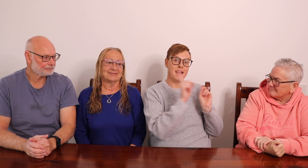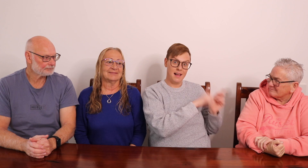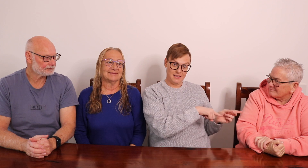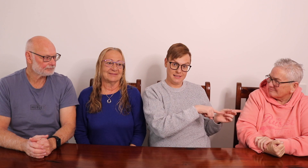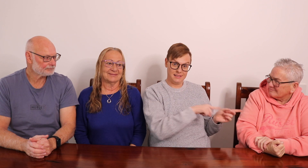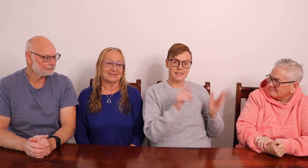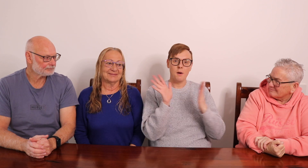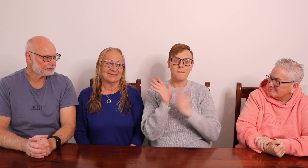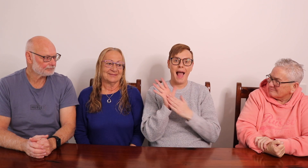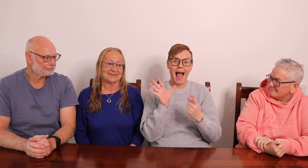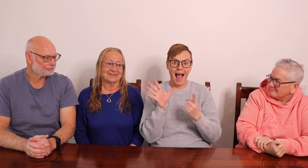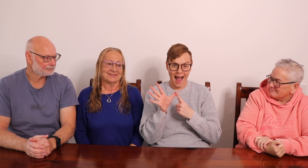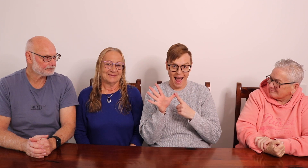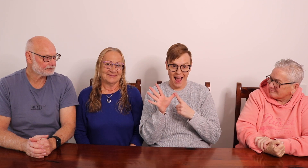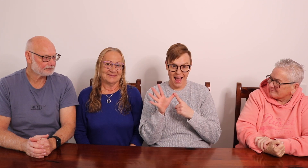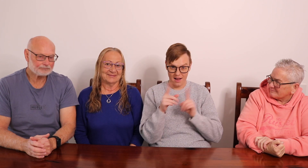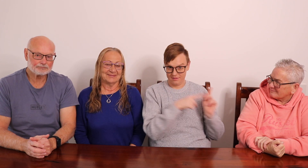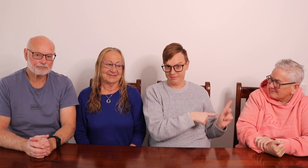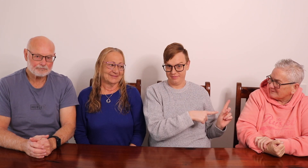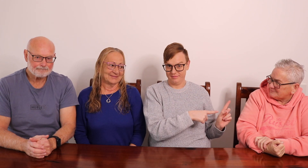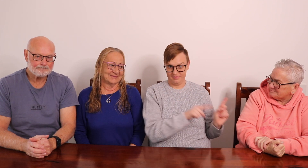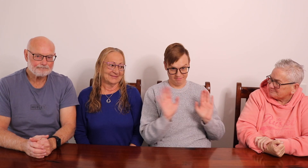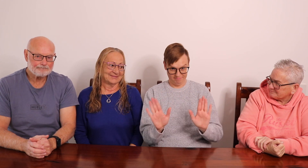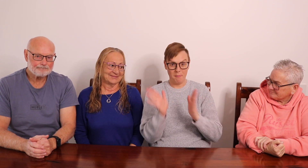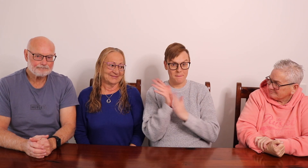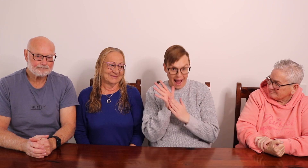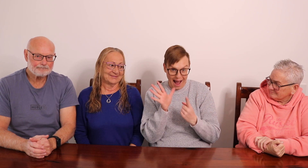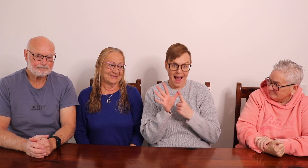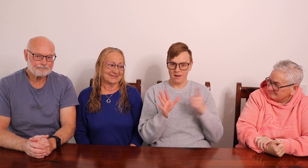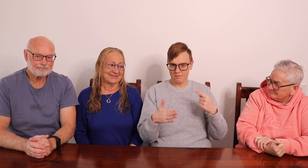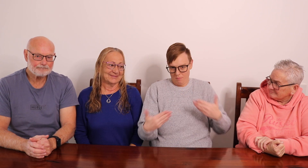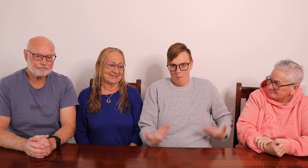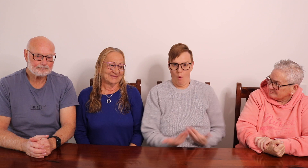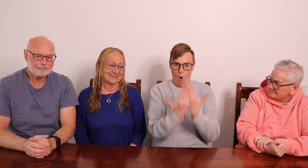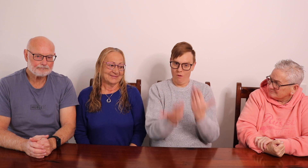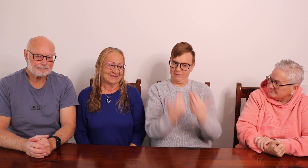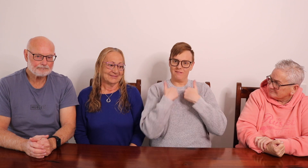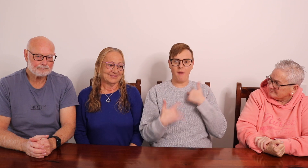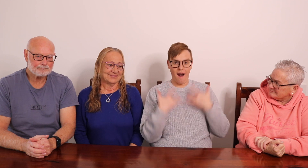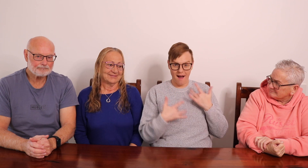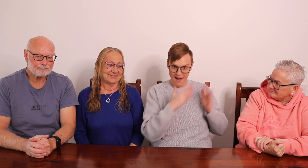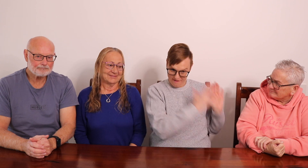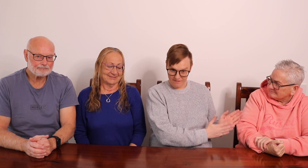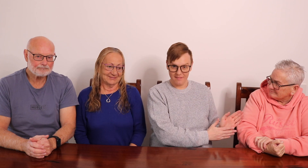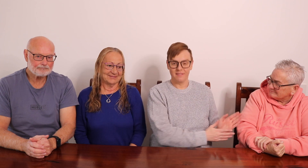This (pink jumper) is Ma. She is a woman who gave birth to me and gave me a life. That's Ma.